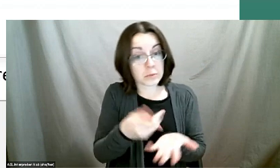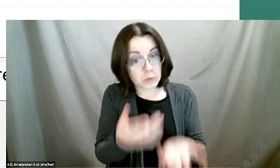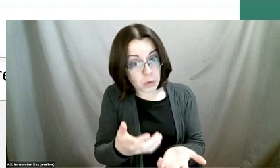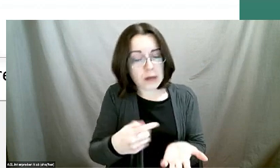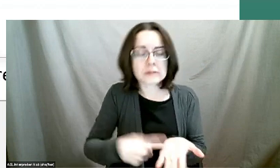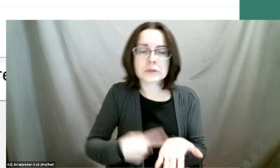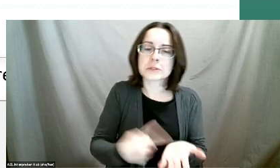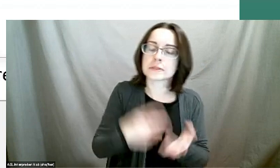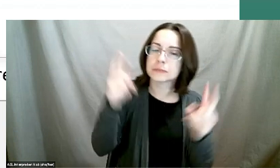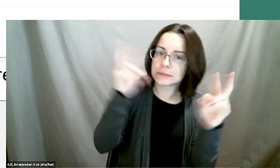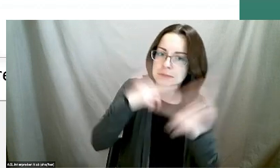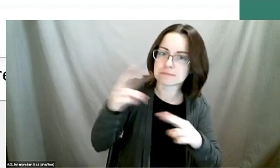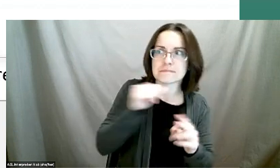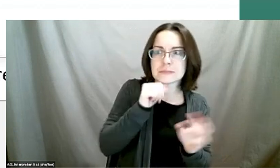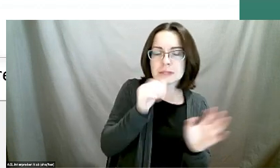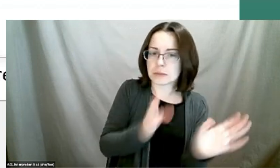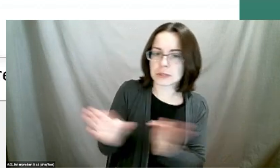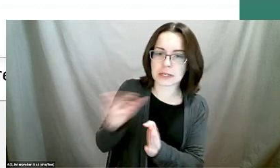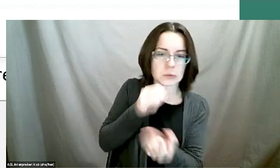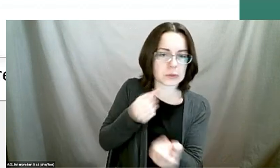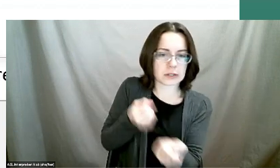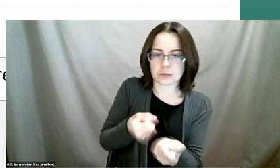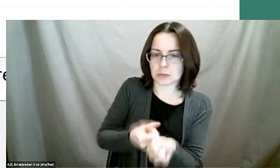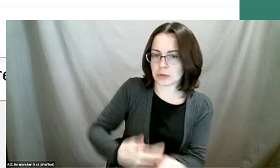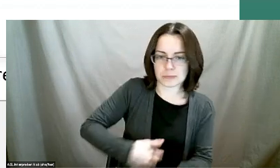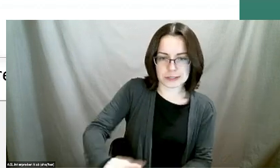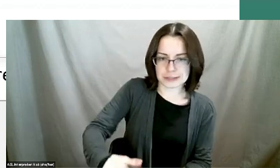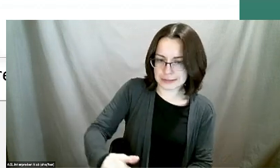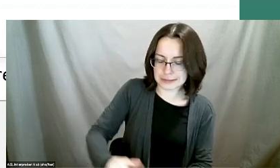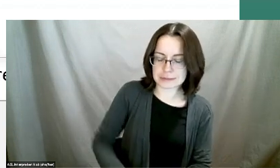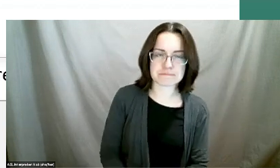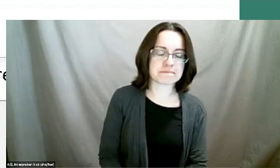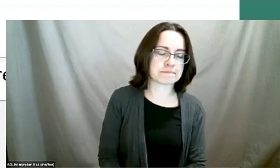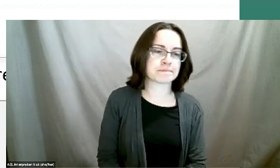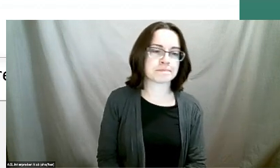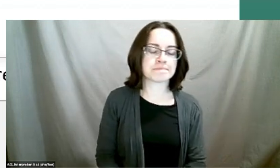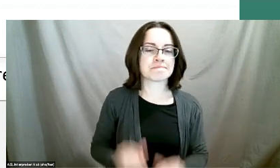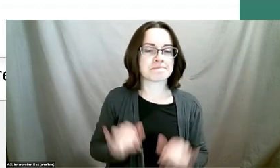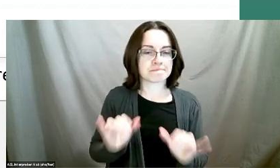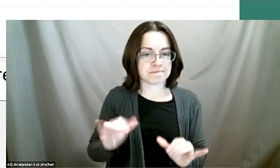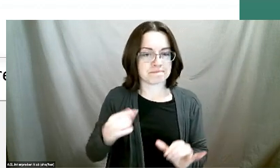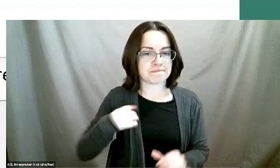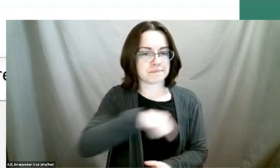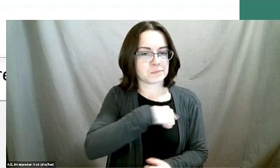And so we have to recognize that they are women